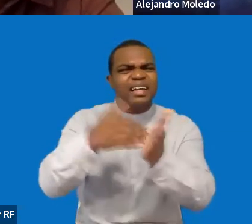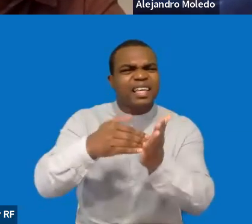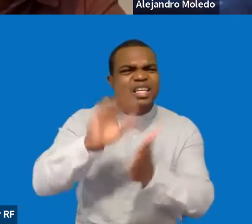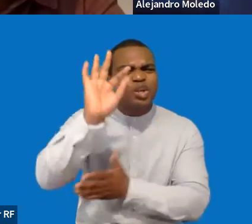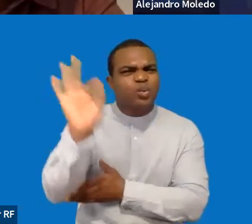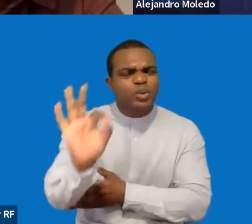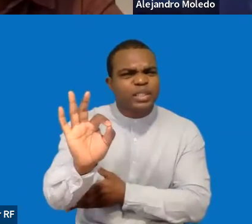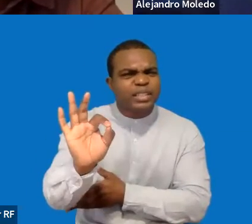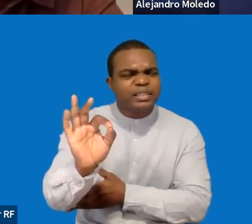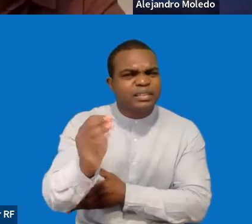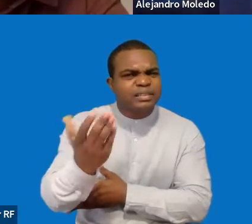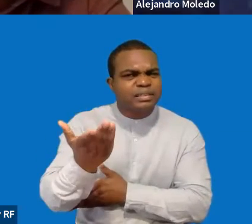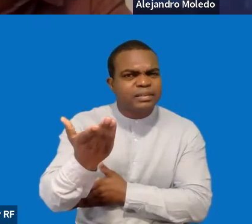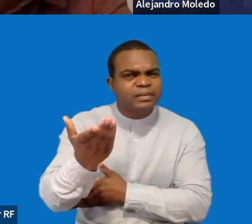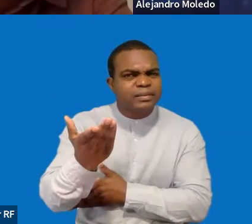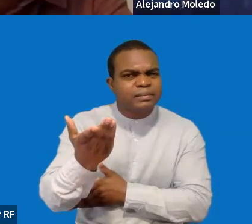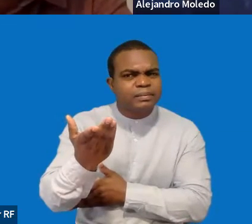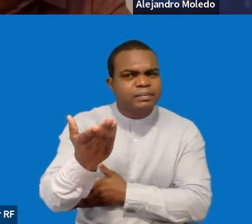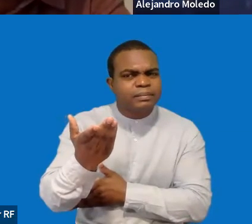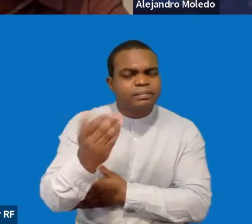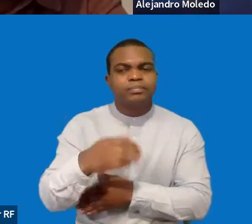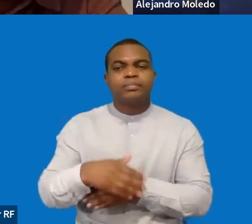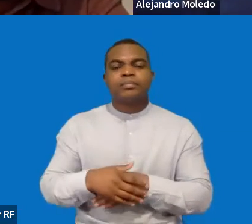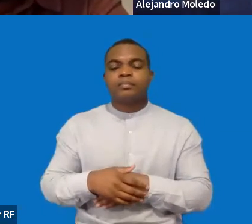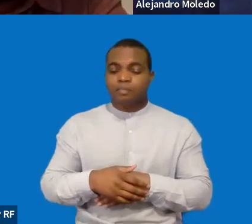How will it be guaranteed? How will the user be identified?